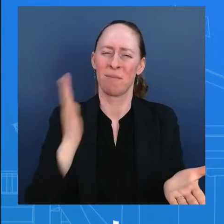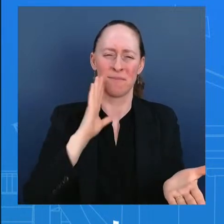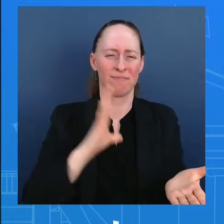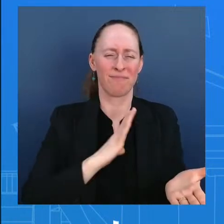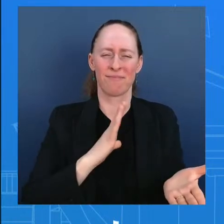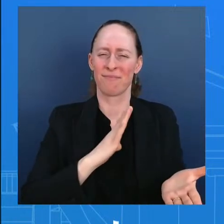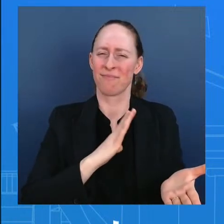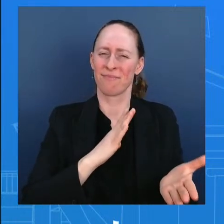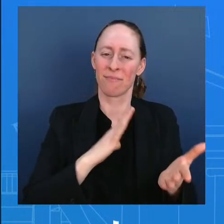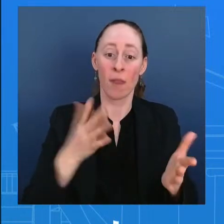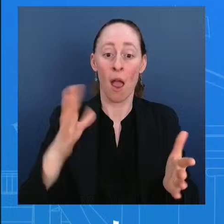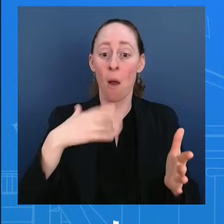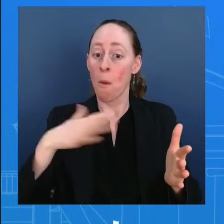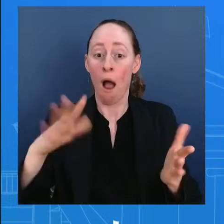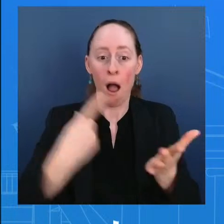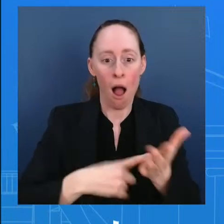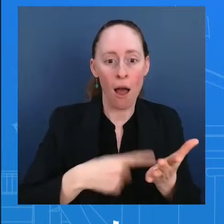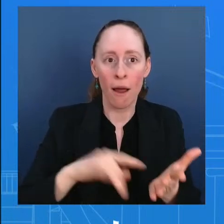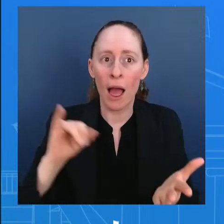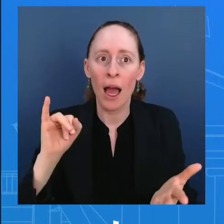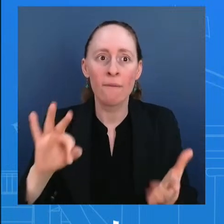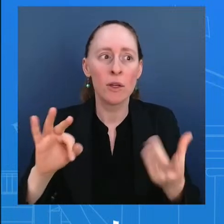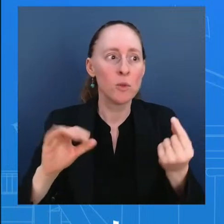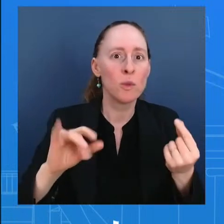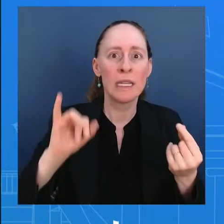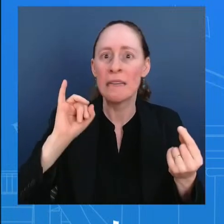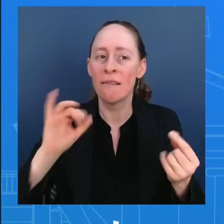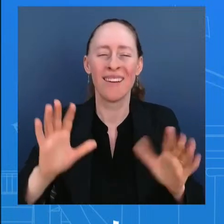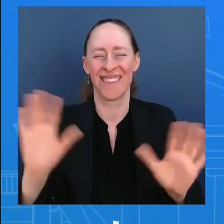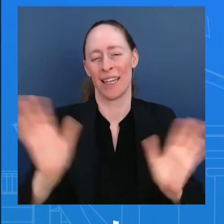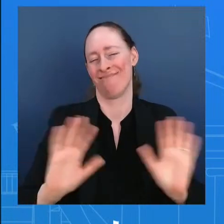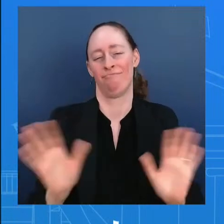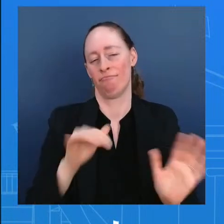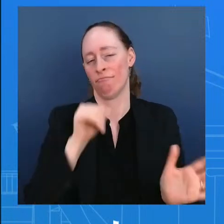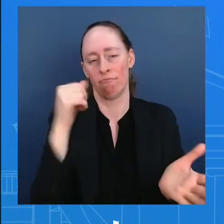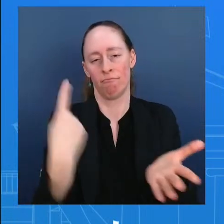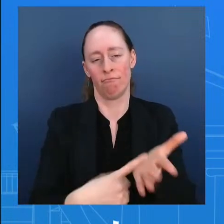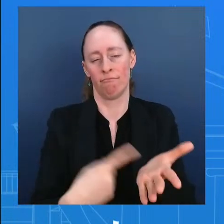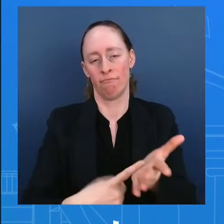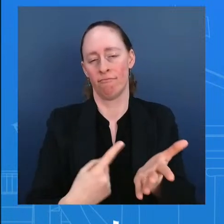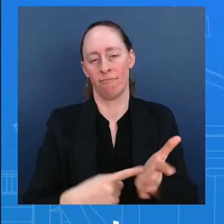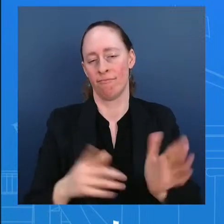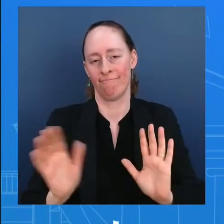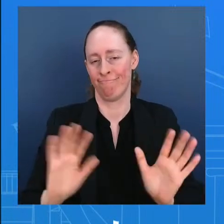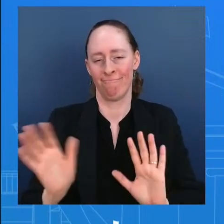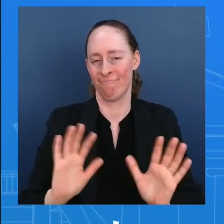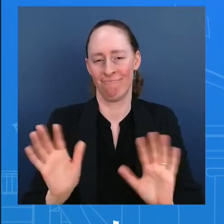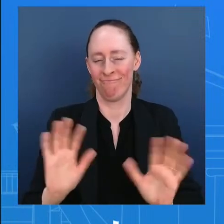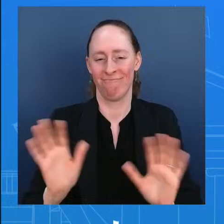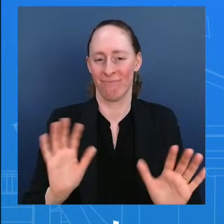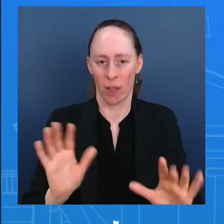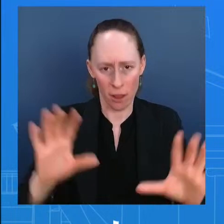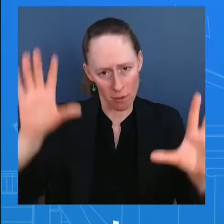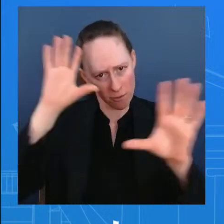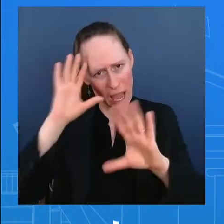Obviously, the president took -- took this decision really -- you know, he --